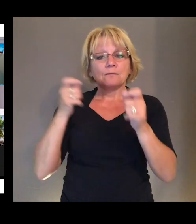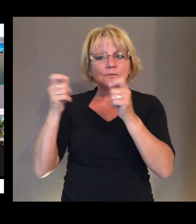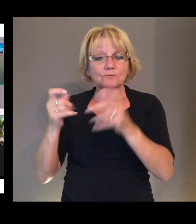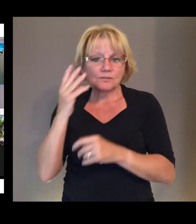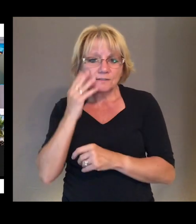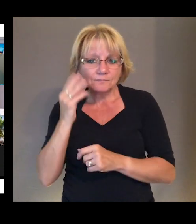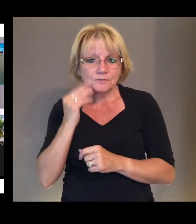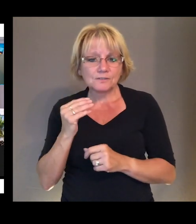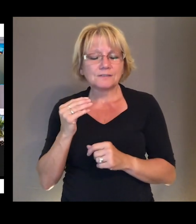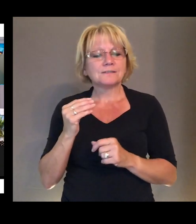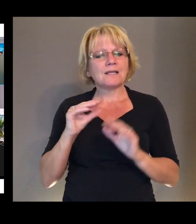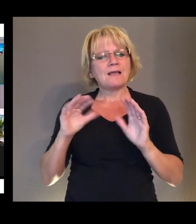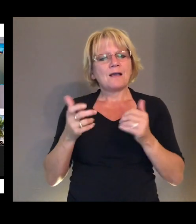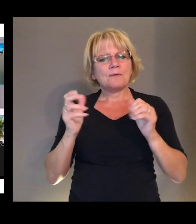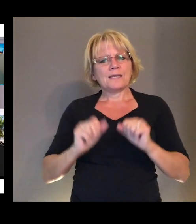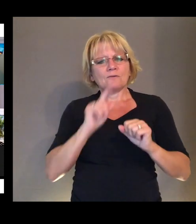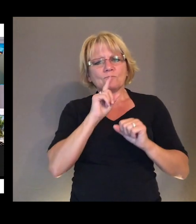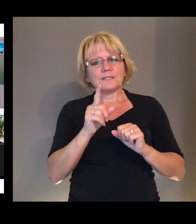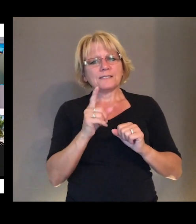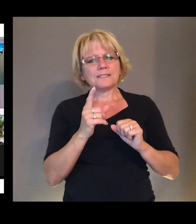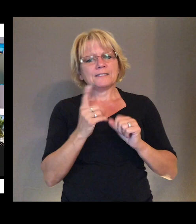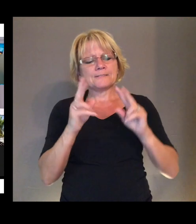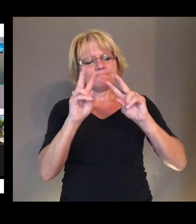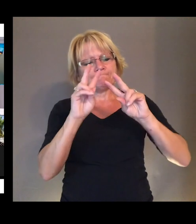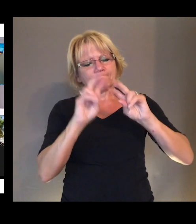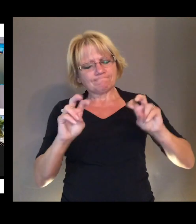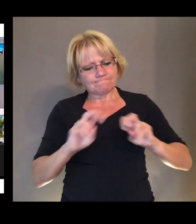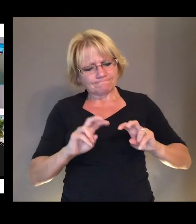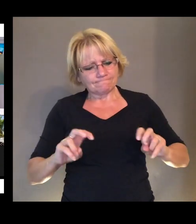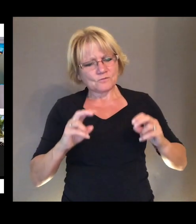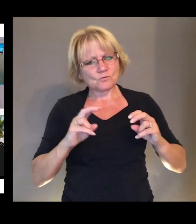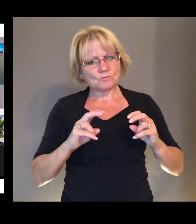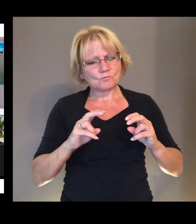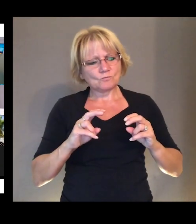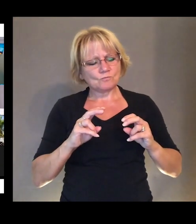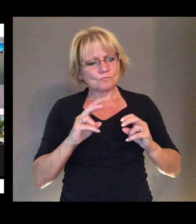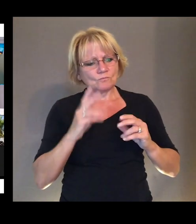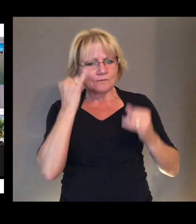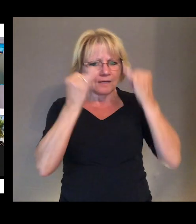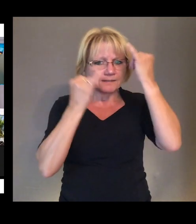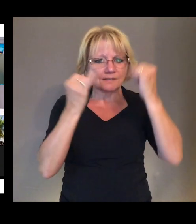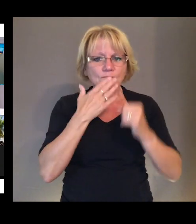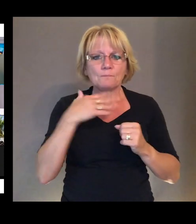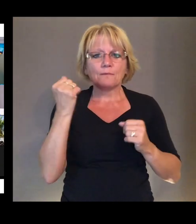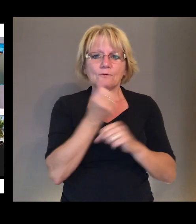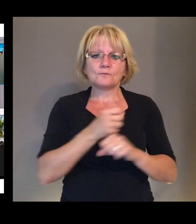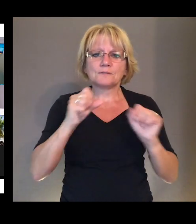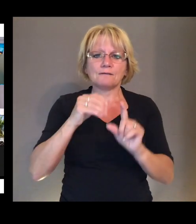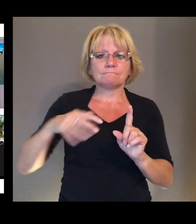our administration experiences, and how we can really look to create better and safer spaces for our students.